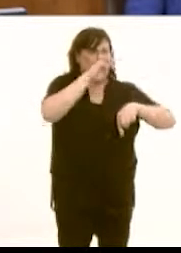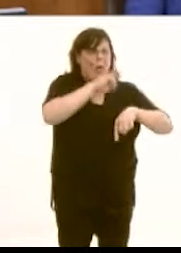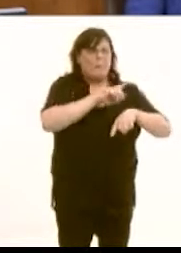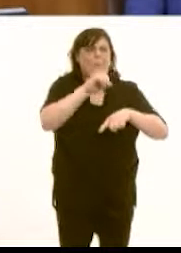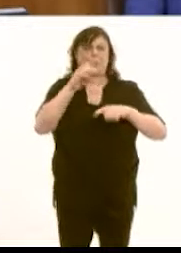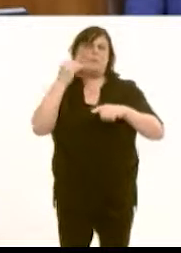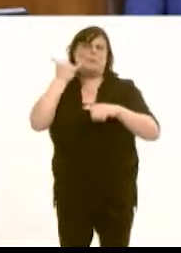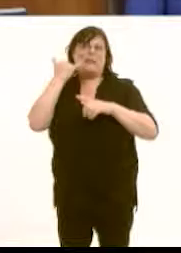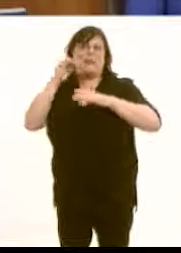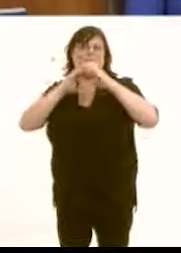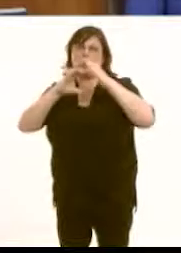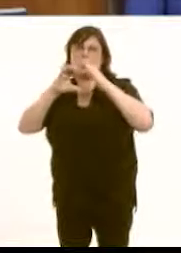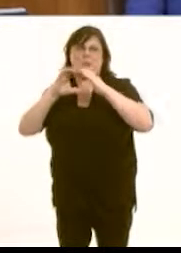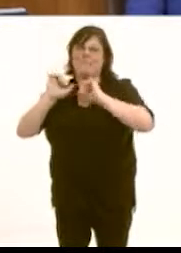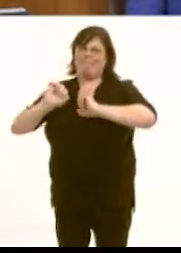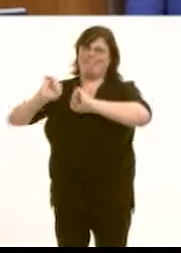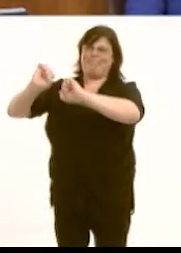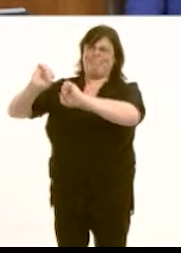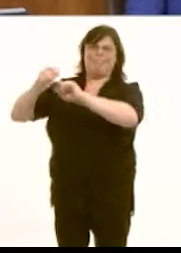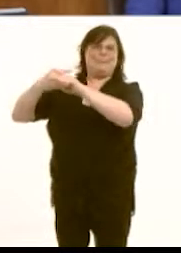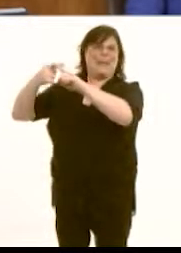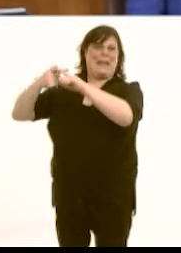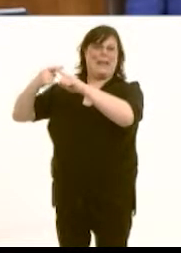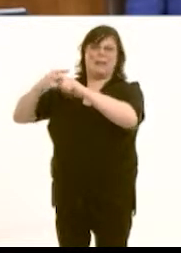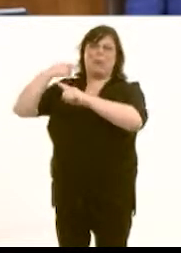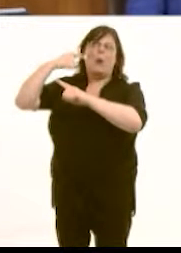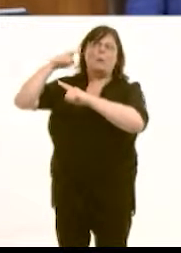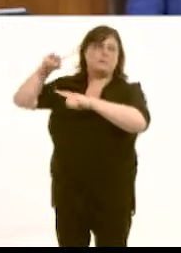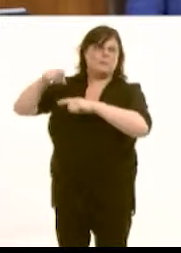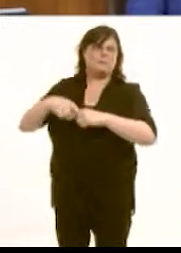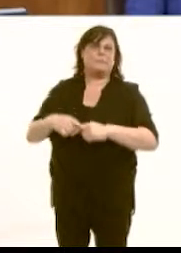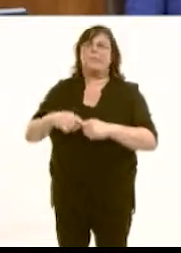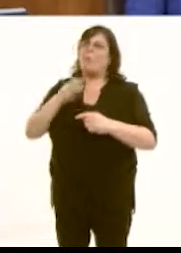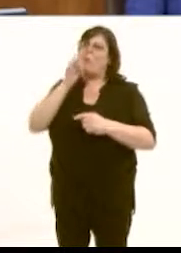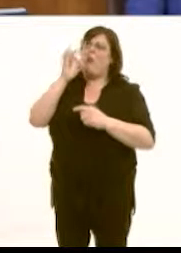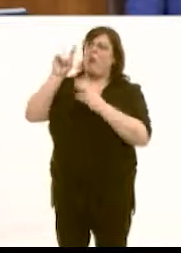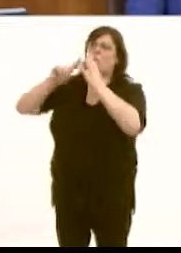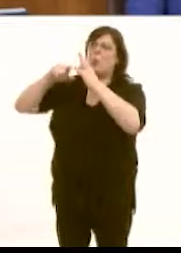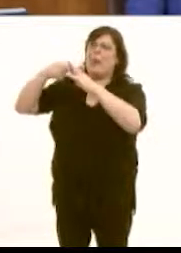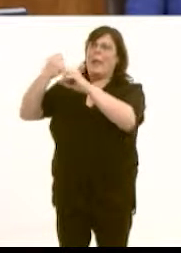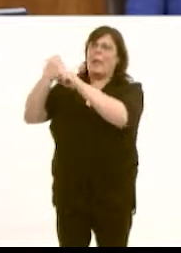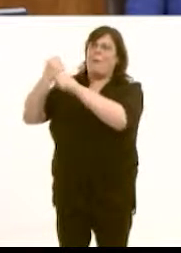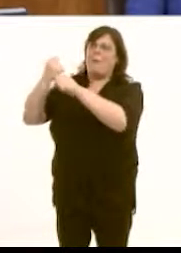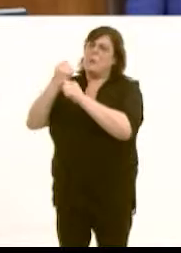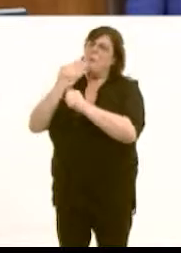There is an obligation on the UK Government to make sure that mobile phone coverage improves